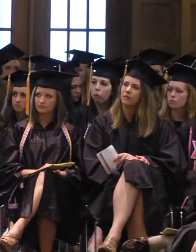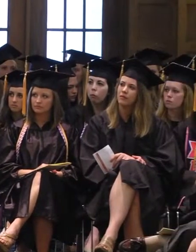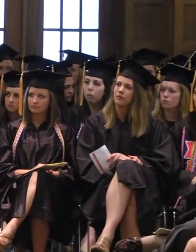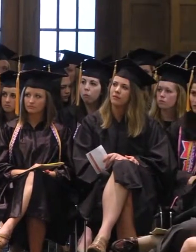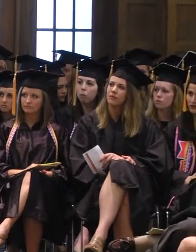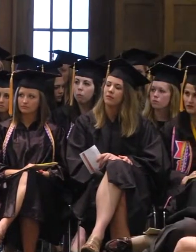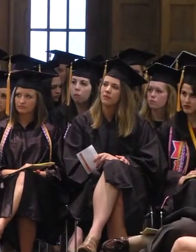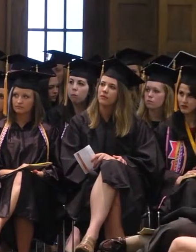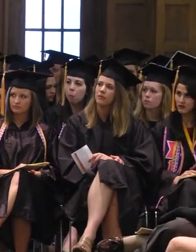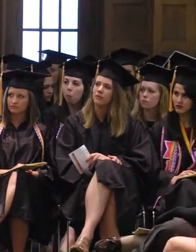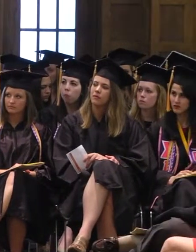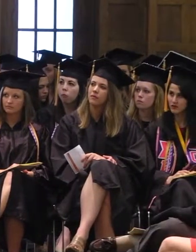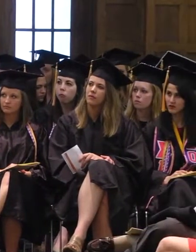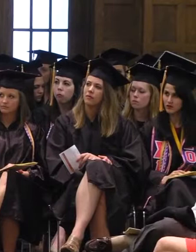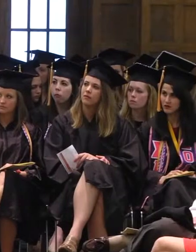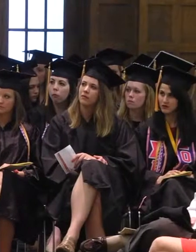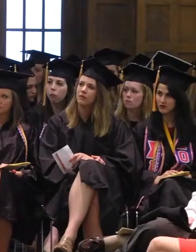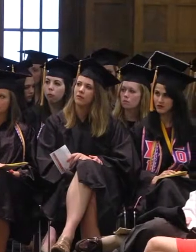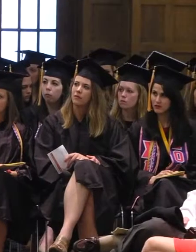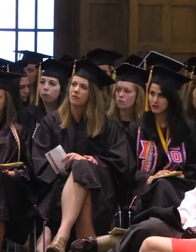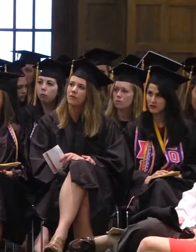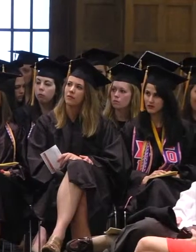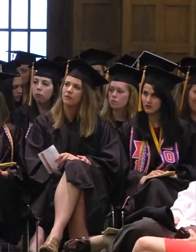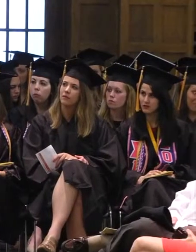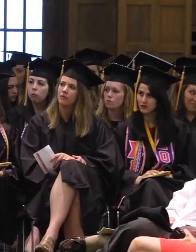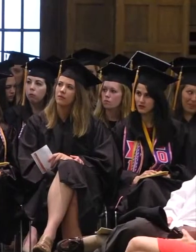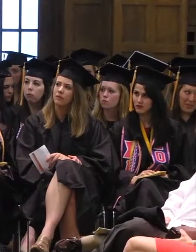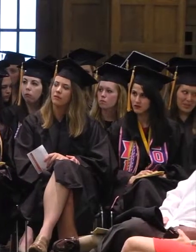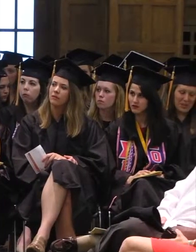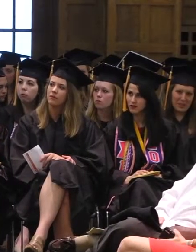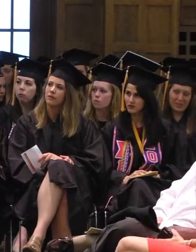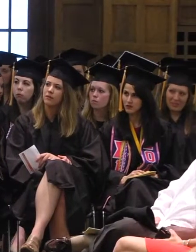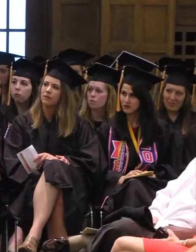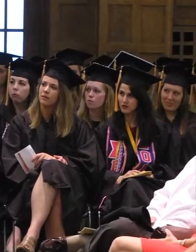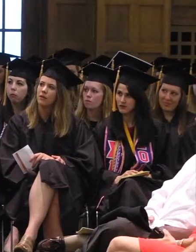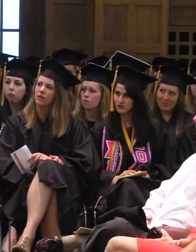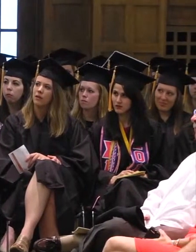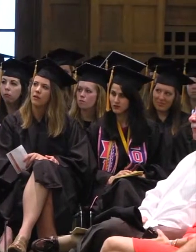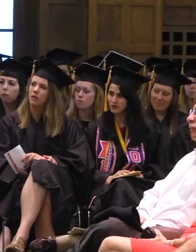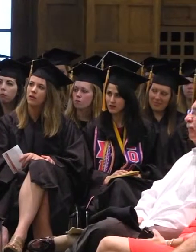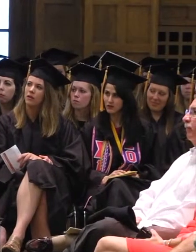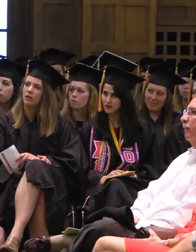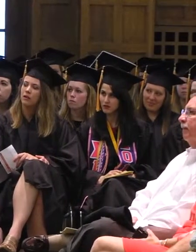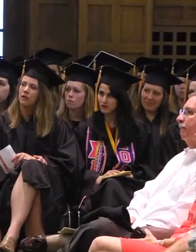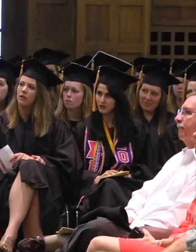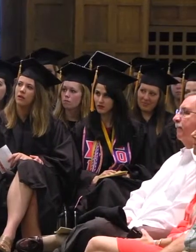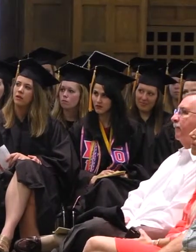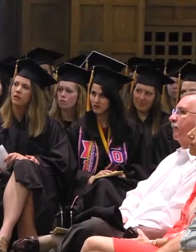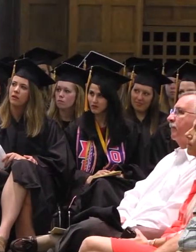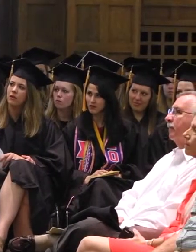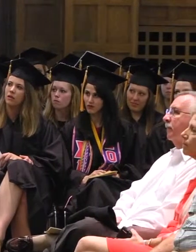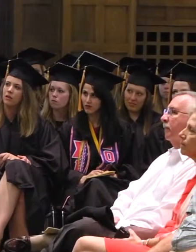We are deeply complex people, in a deep and complex world. There's a quote on the wall of our nursing lounge,